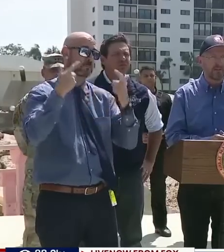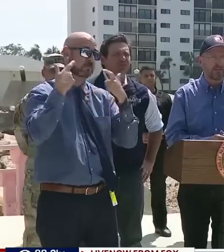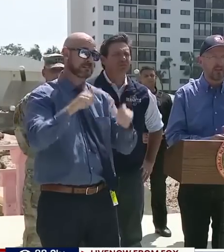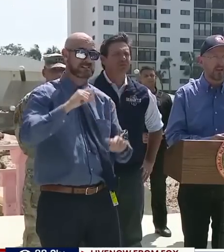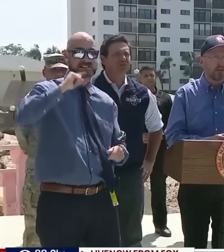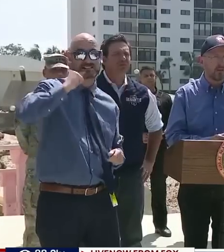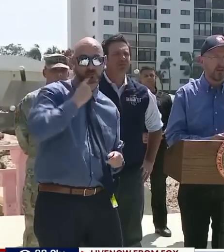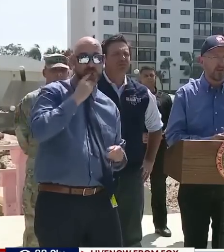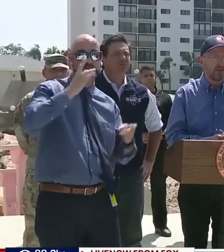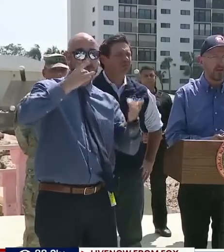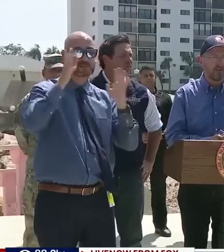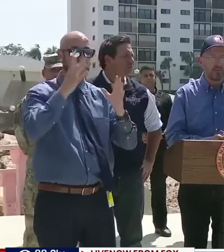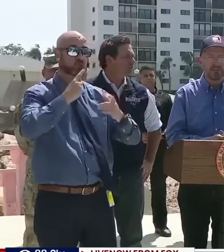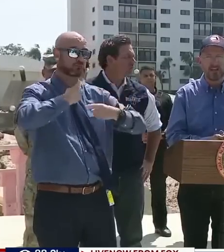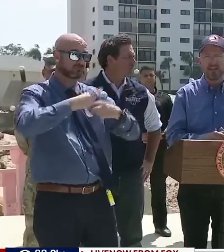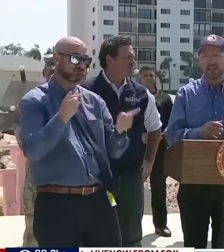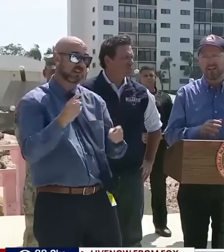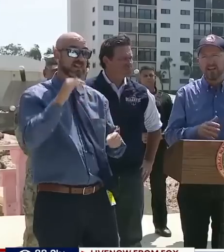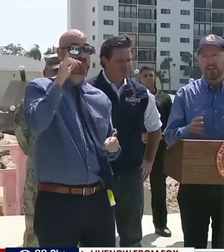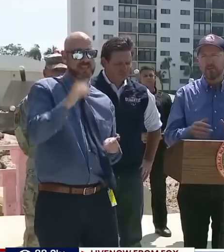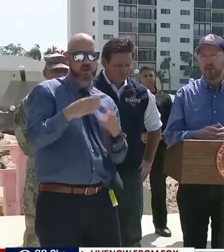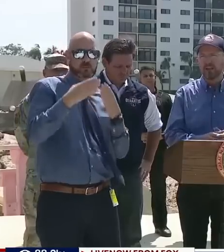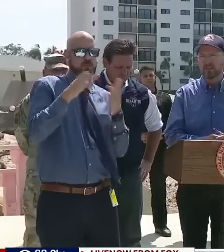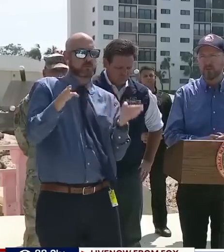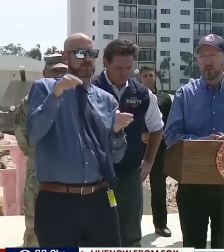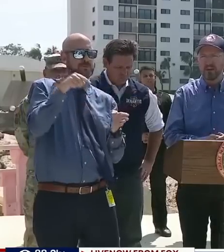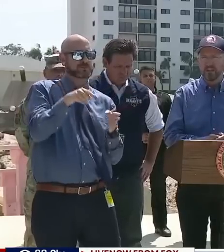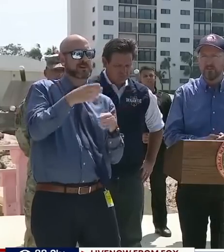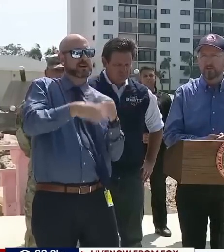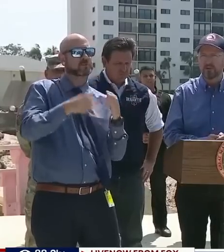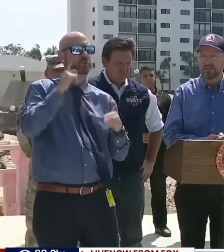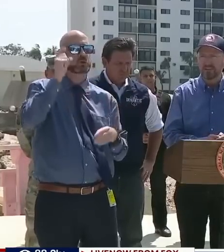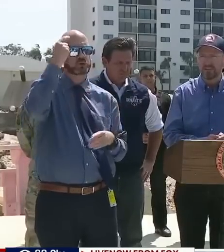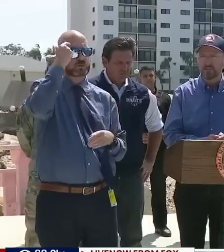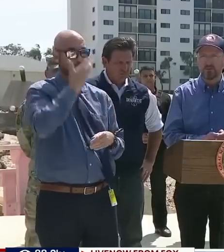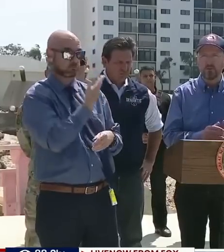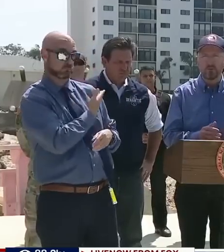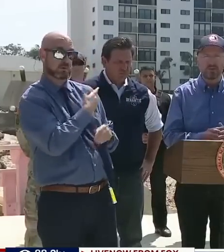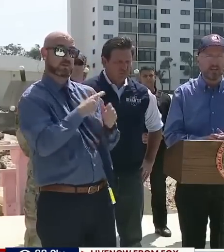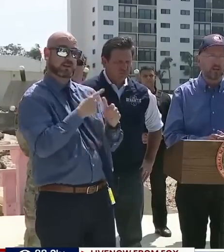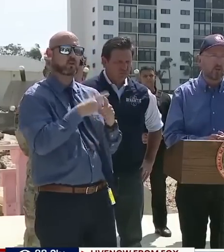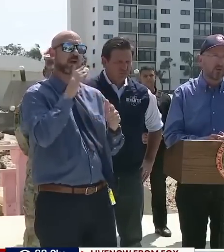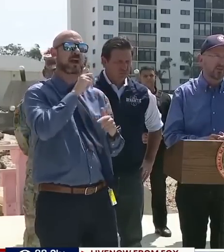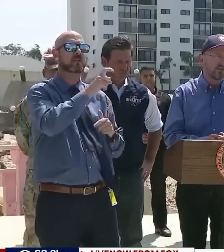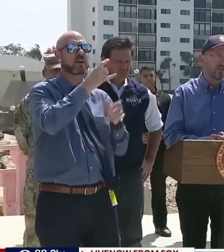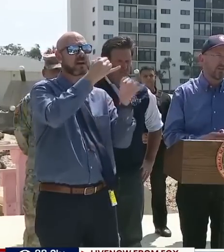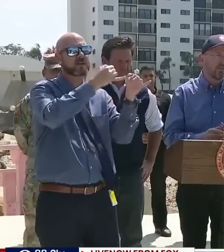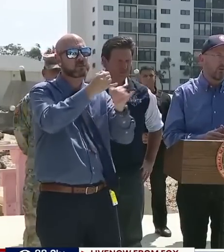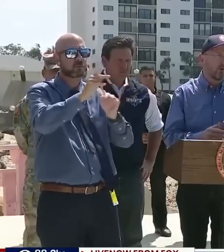House. requested requesting an expedited major disaster, declaration. for all categories of work that's on the public sector side of the